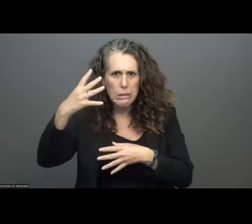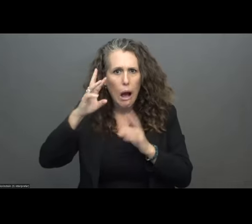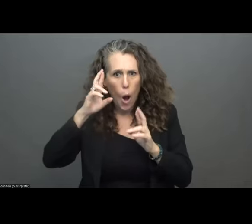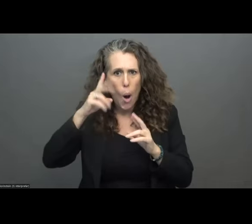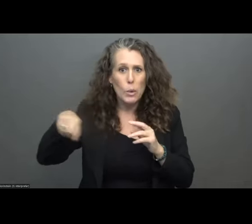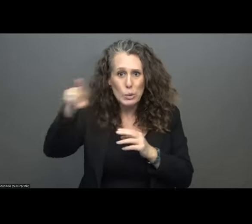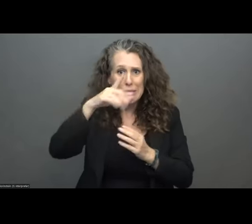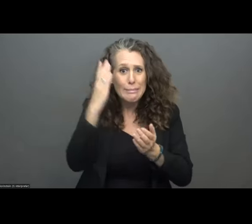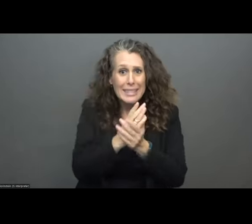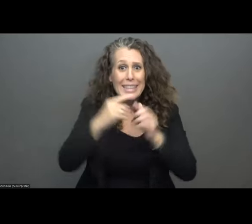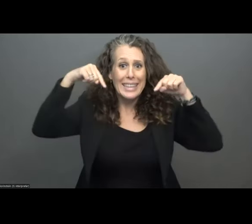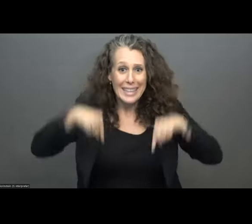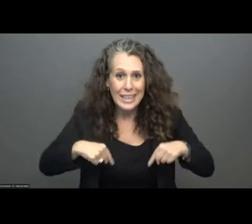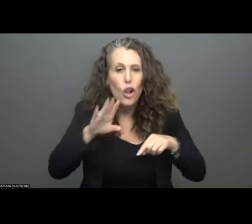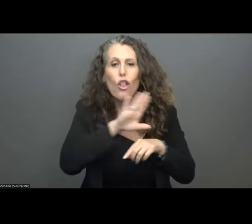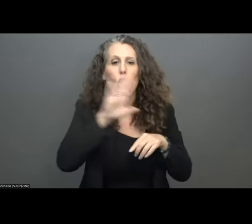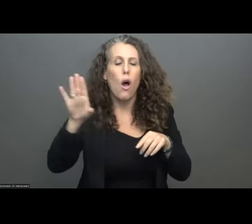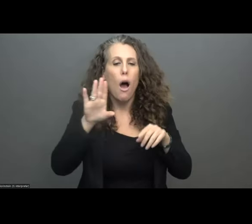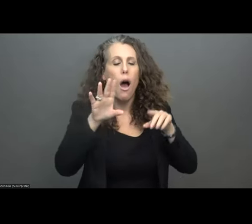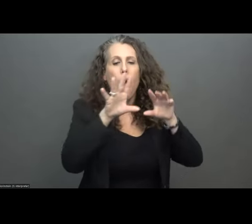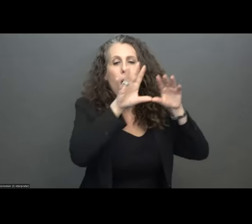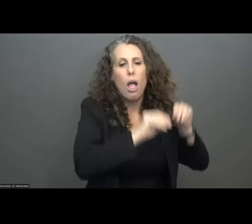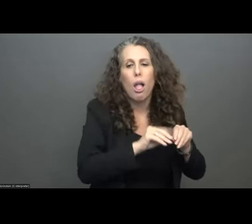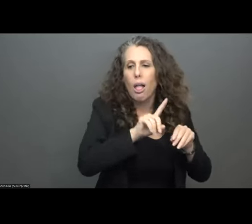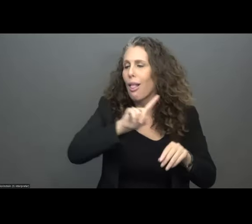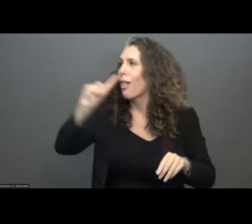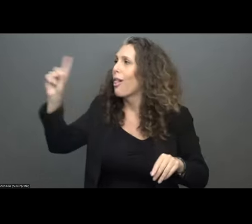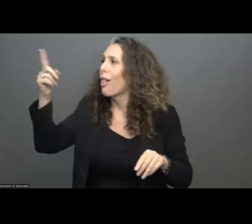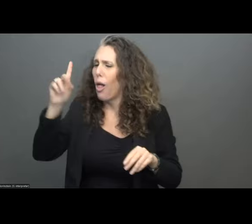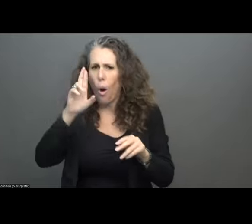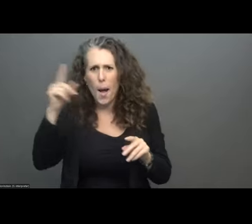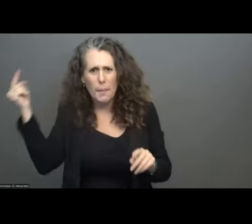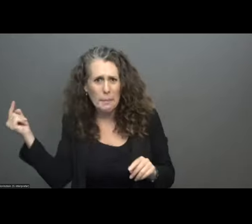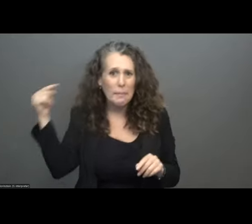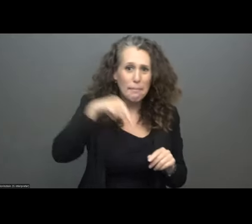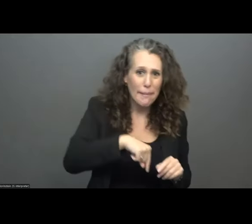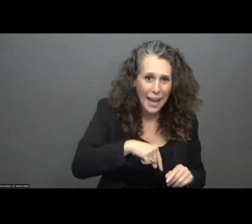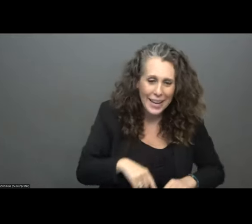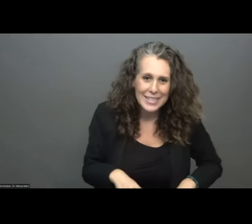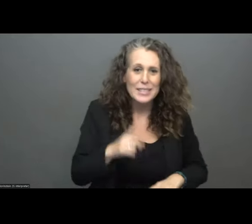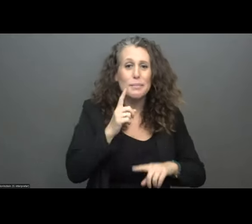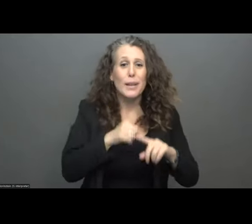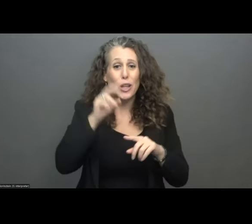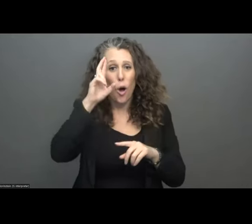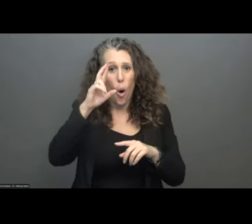still listening and engaging, and I hope many will also reconnect in the next few minutes